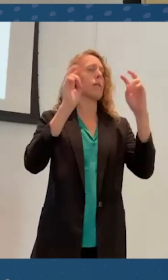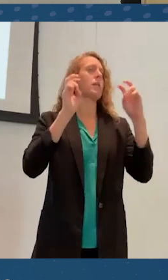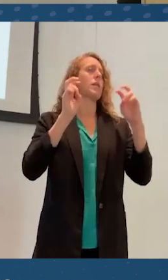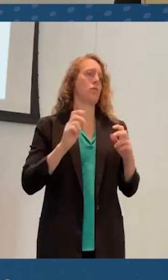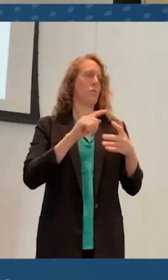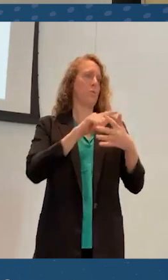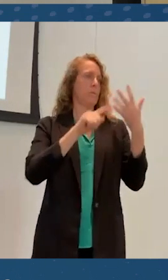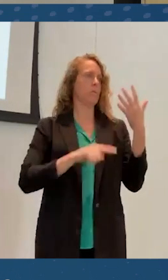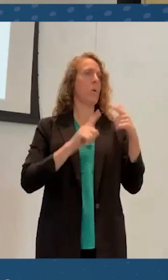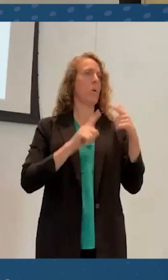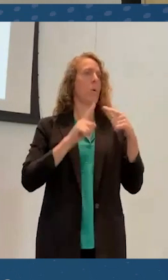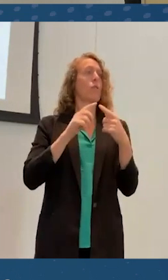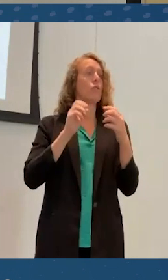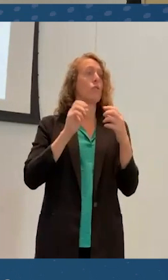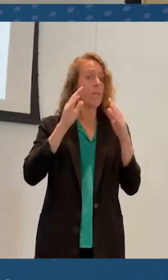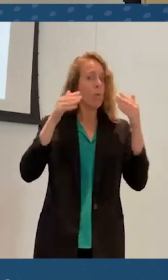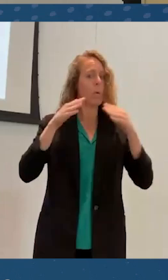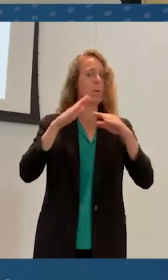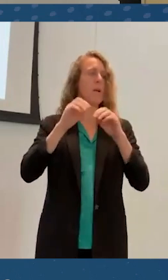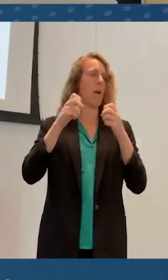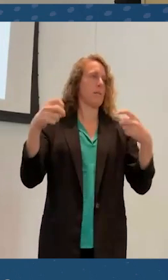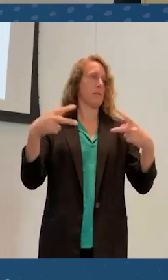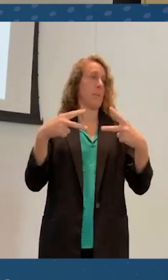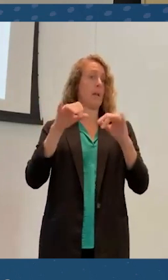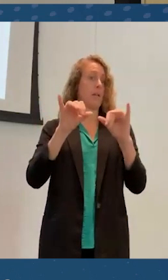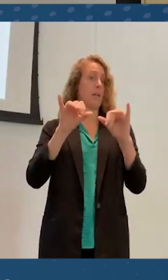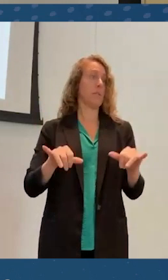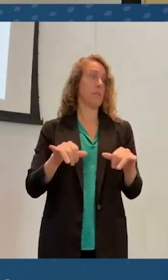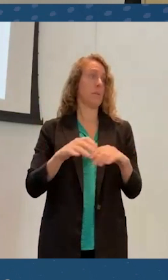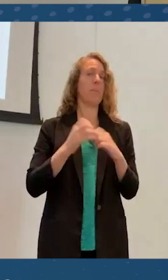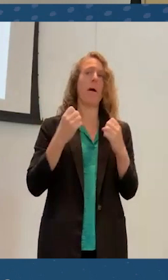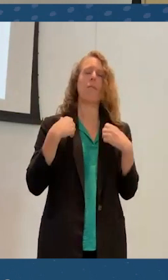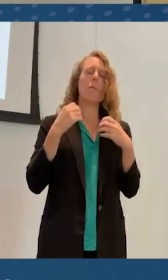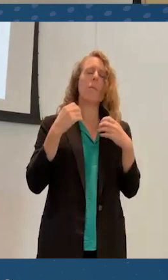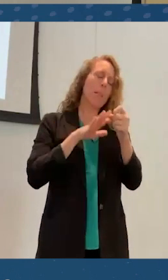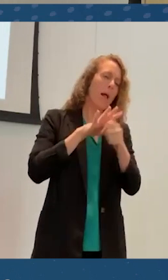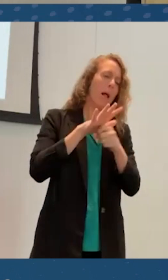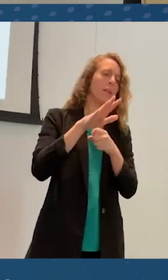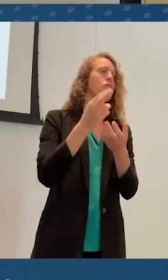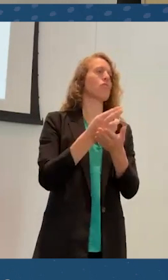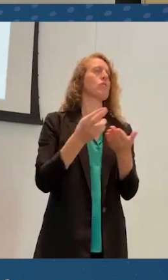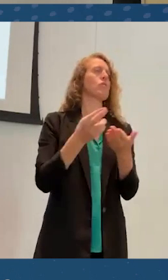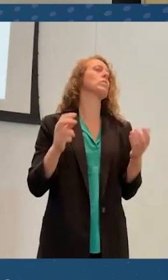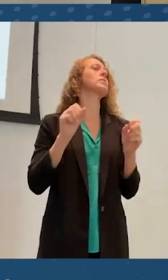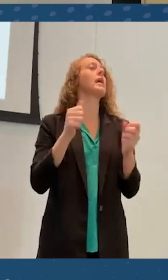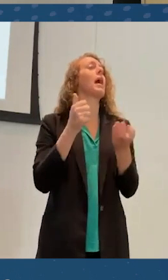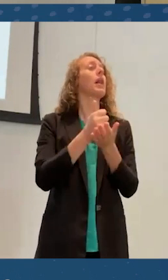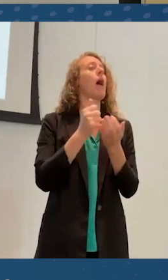on your own subtitle system. And there are plenty of resources that can help you with the aspects